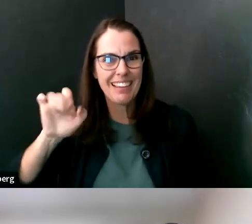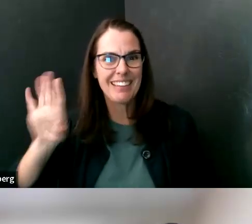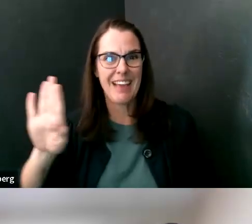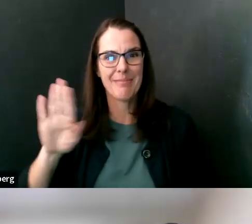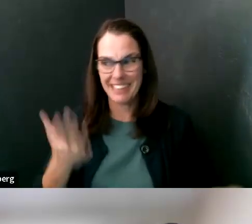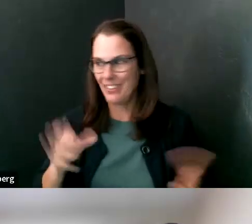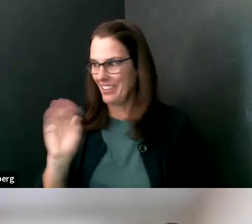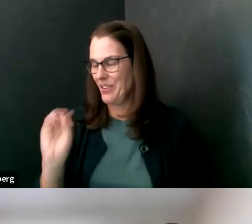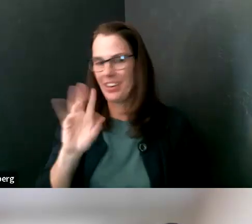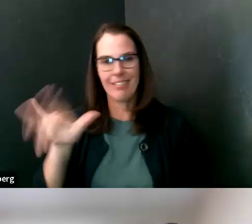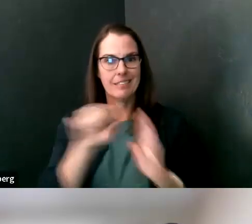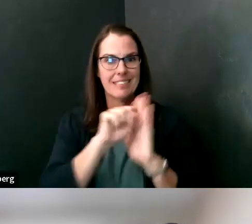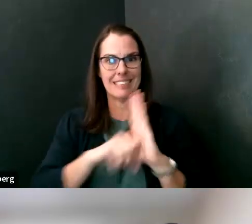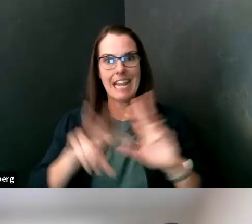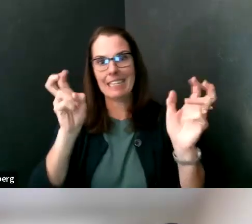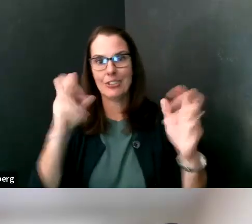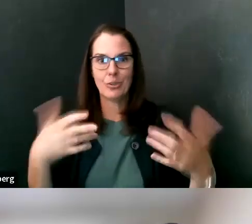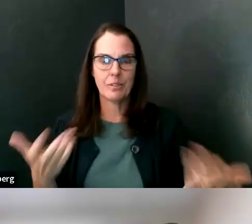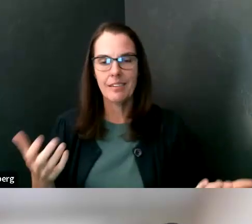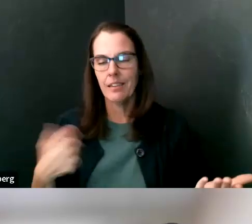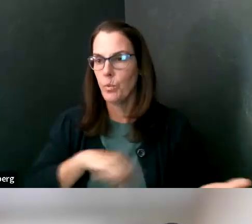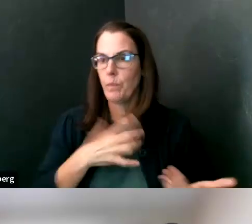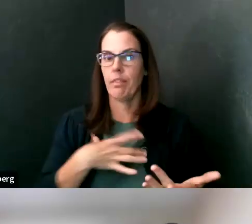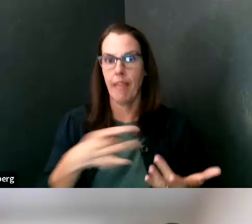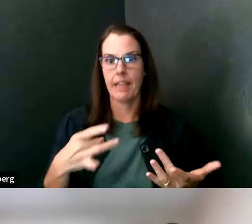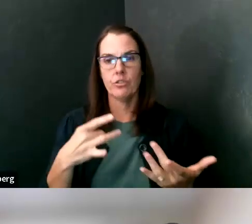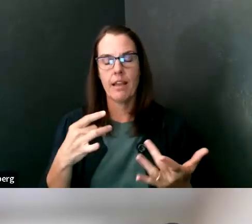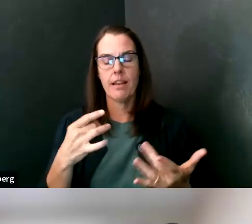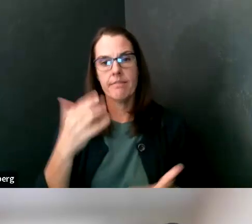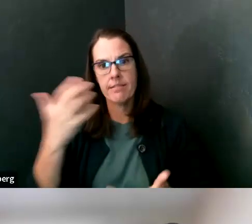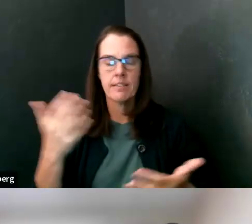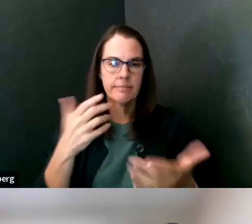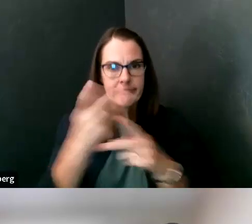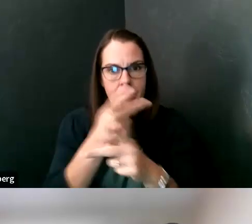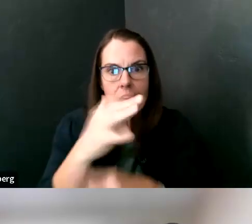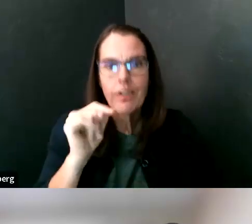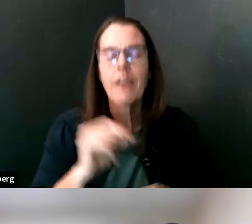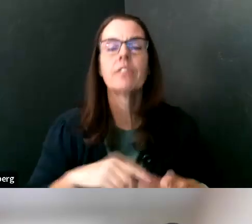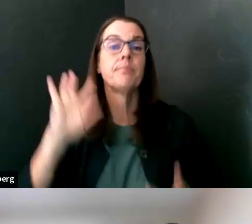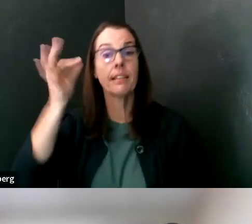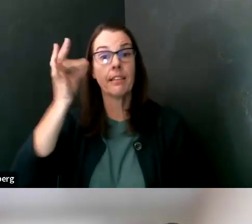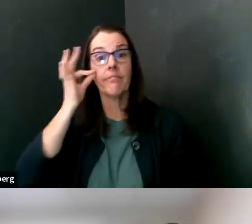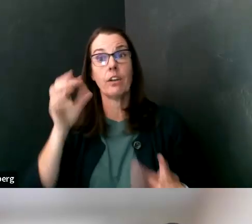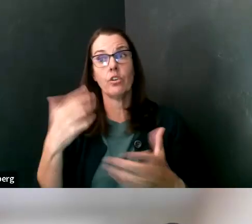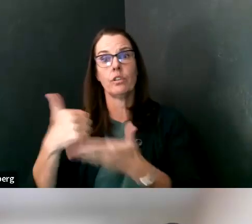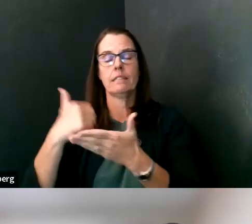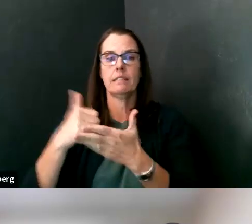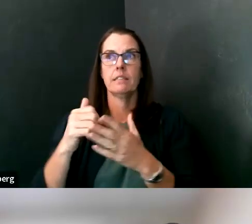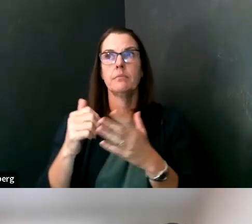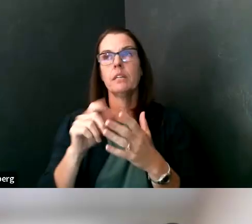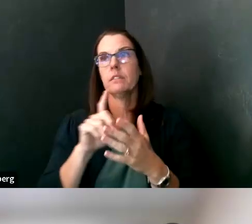state issue which we would like to tackle. Um but the the federal assistance is so appreciated. So